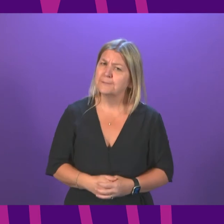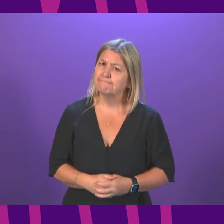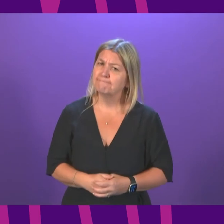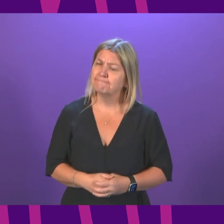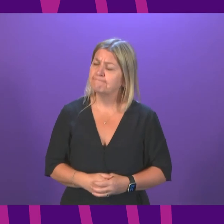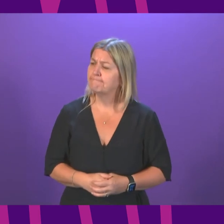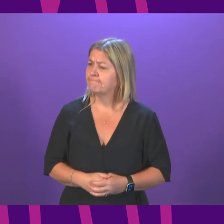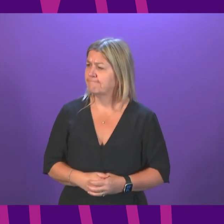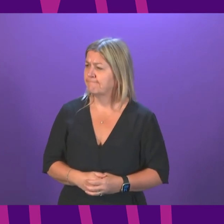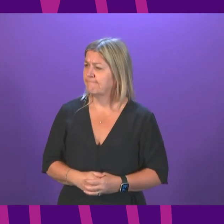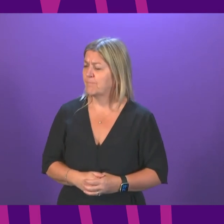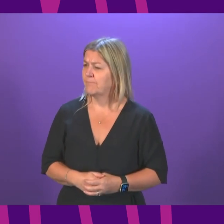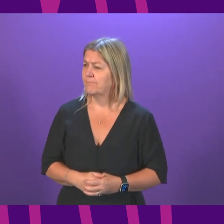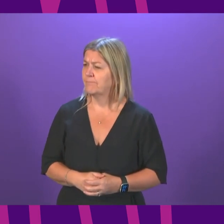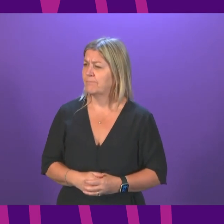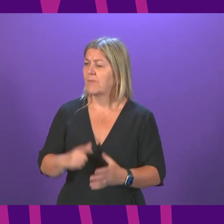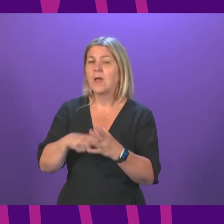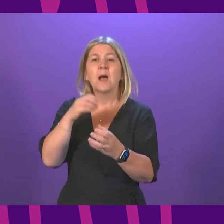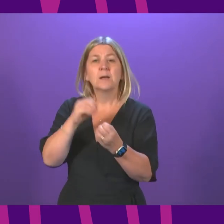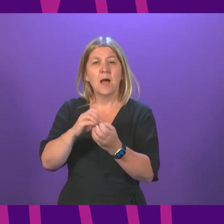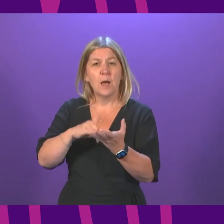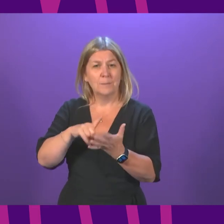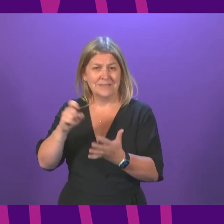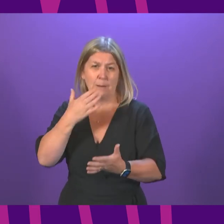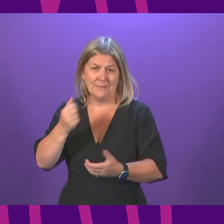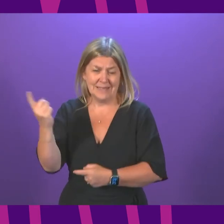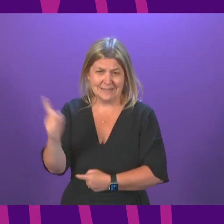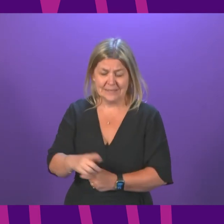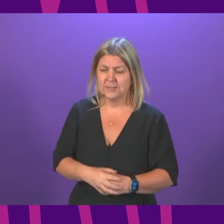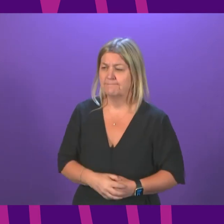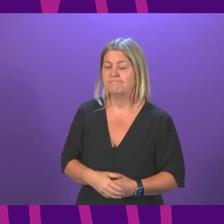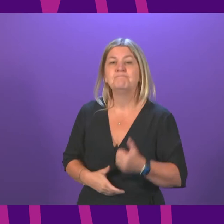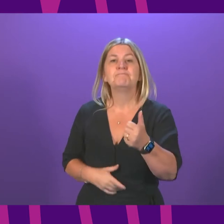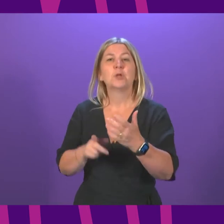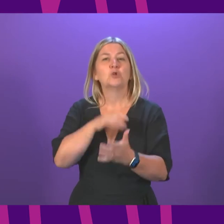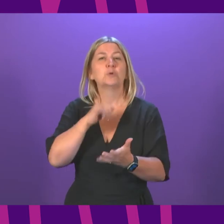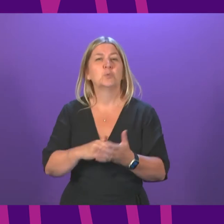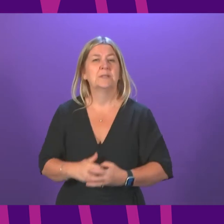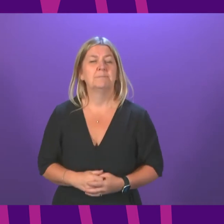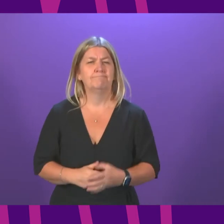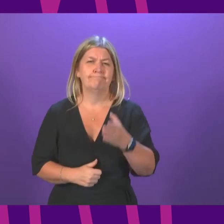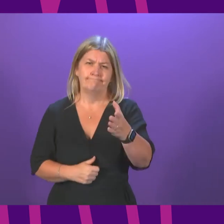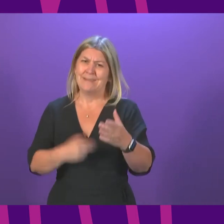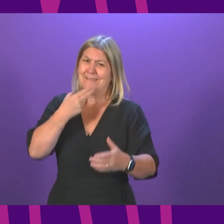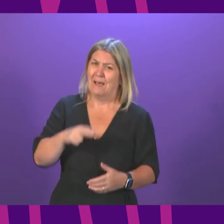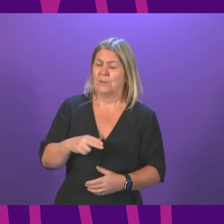I find myself in an absolutely terrible position this afternoon: I fear that Graham Simpson